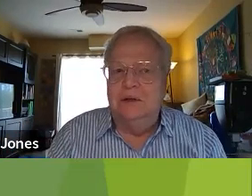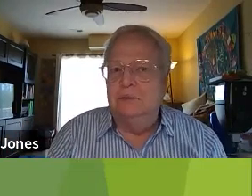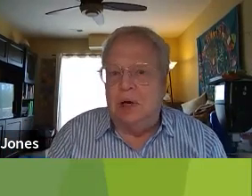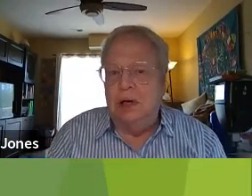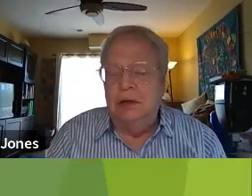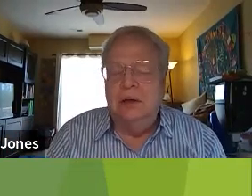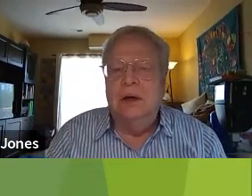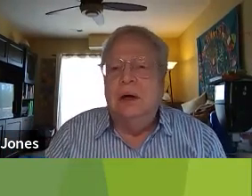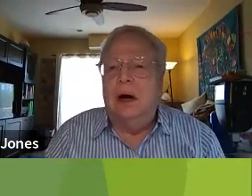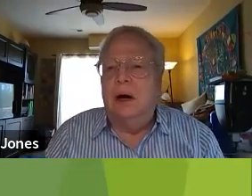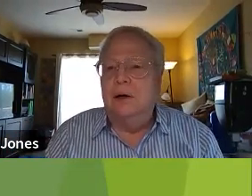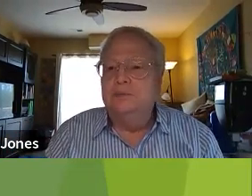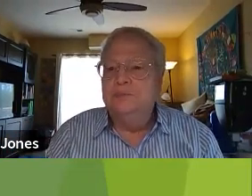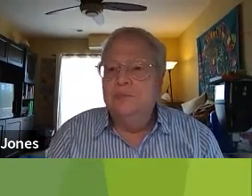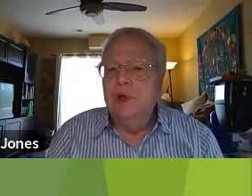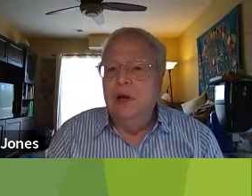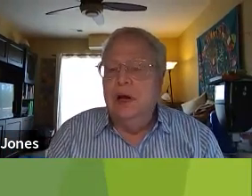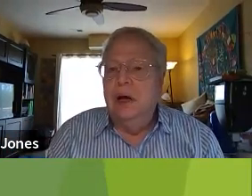is money.